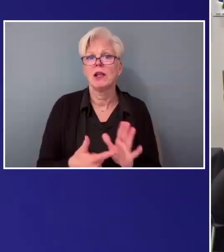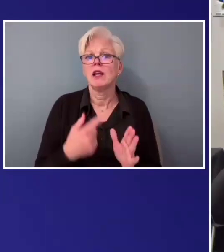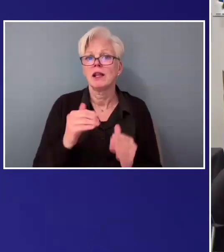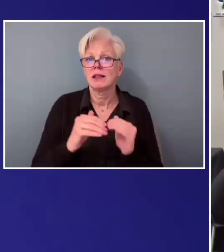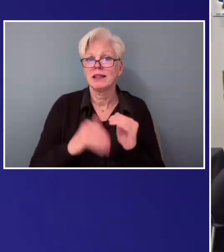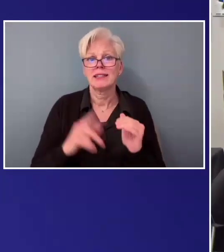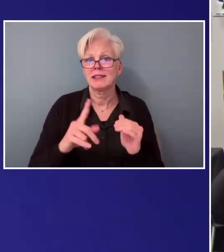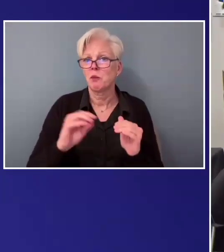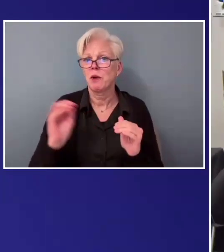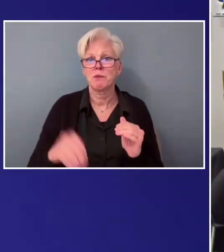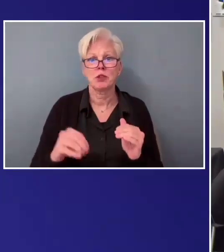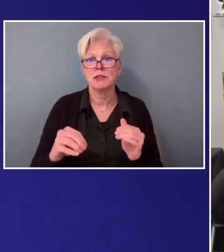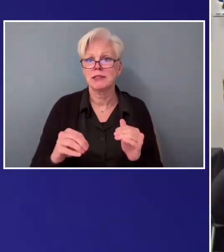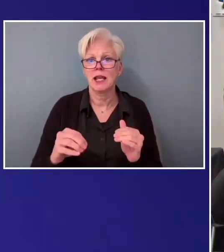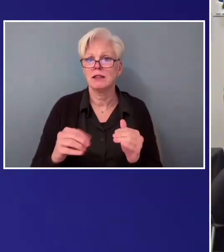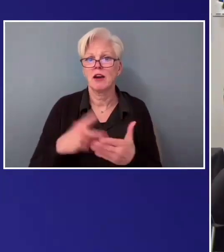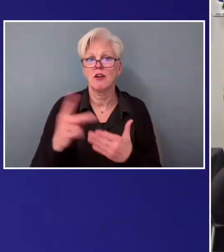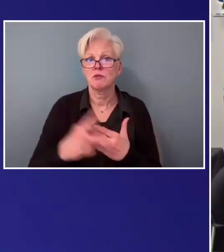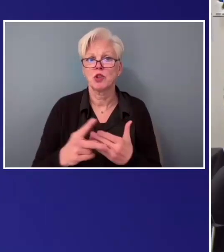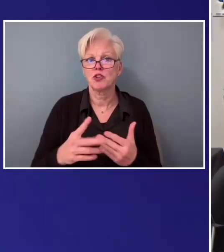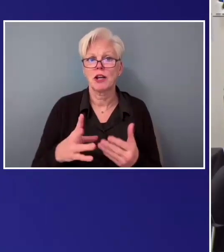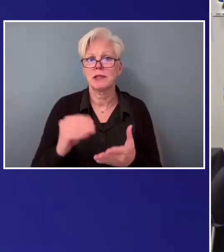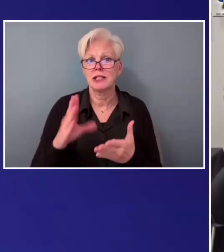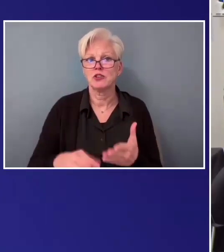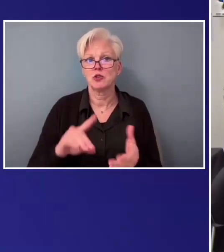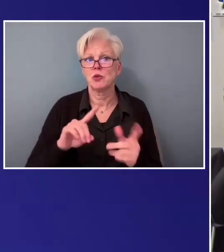attend programs in these foreign territories. Of that,